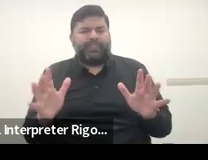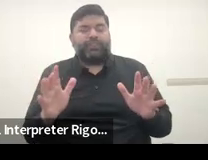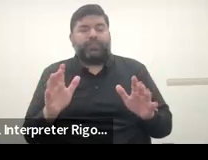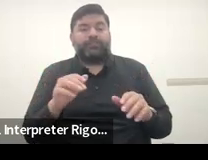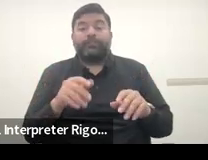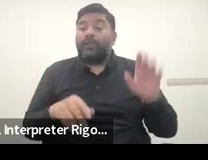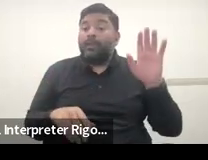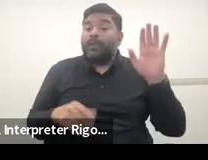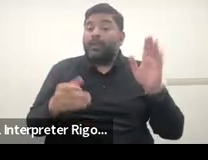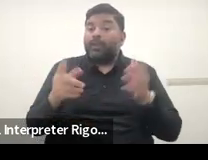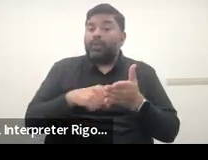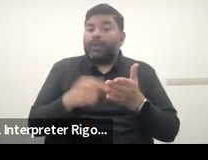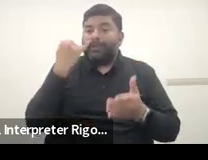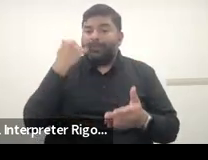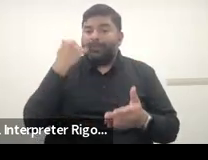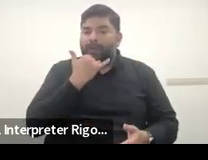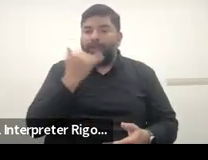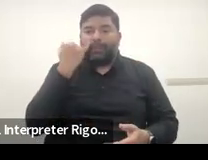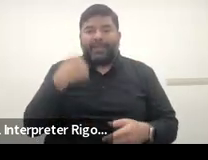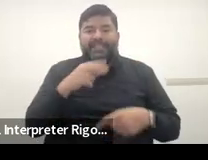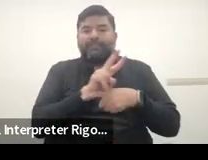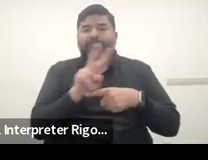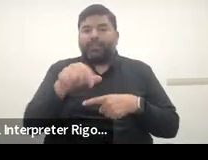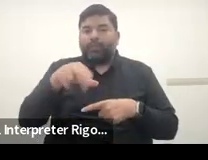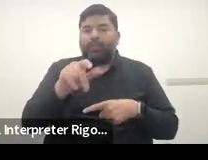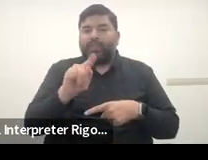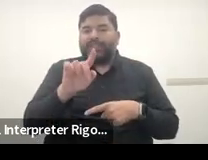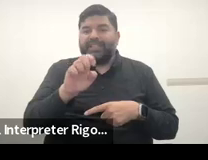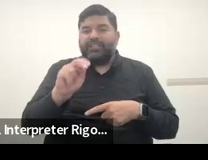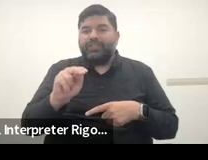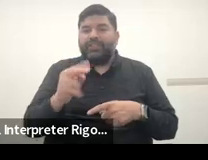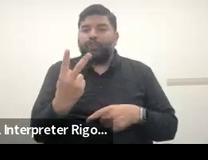I'm wrong, if I said the vector quantization is kind of like a 2D representation, you have like